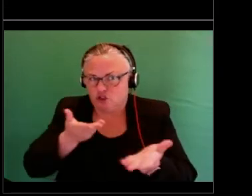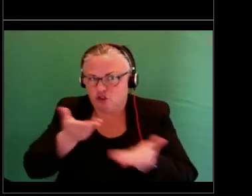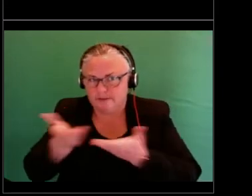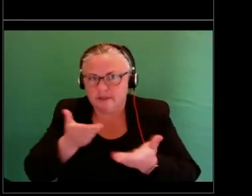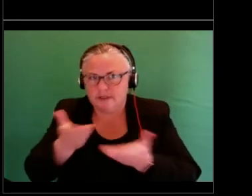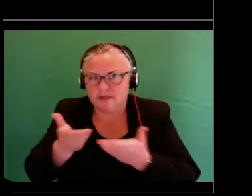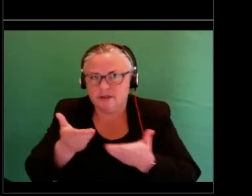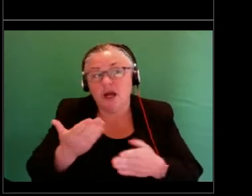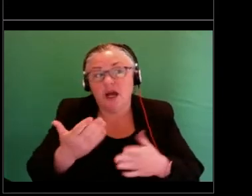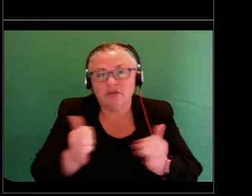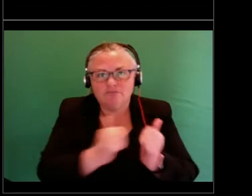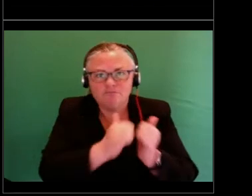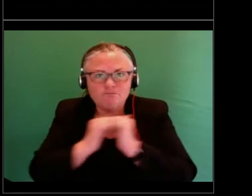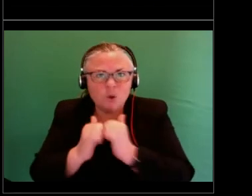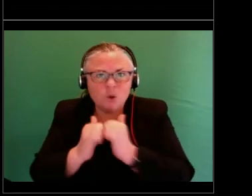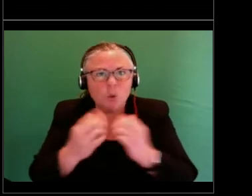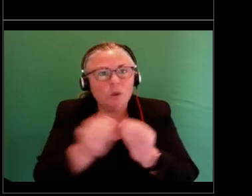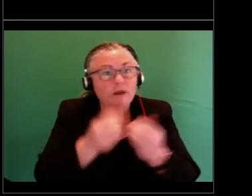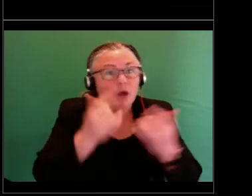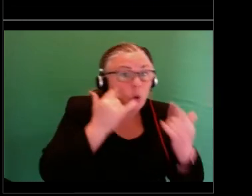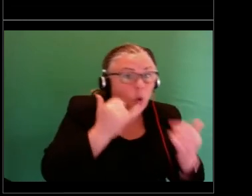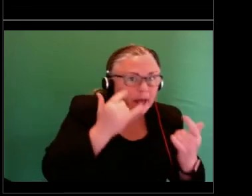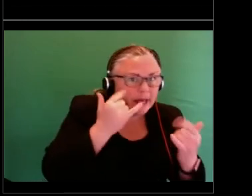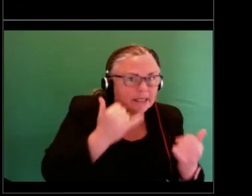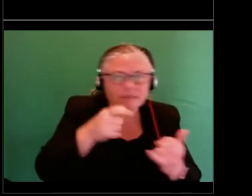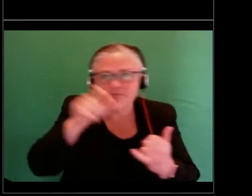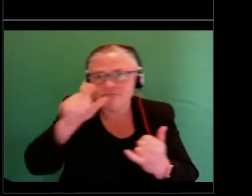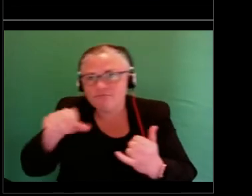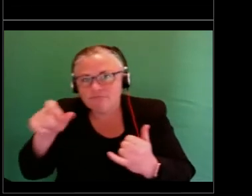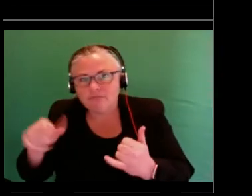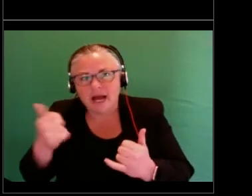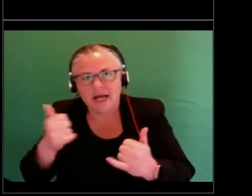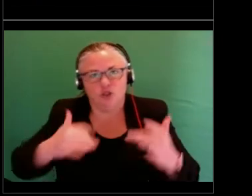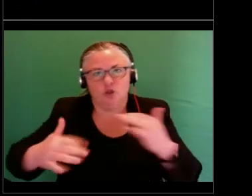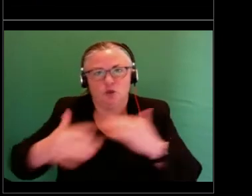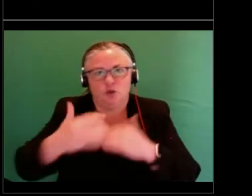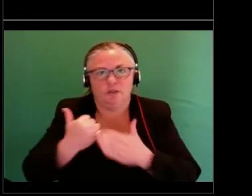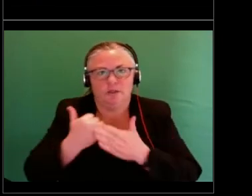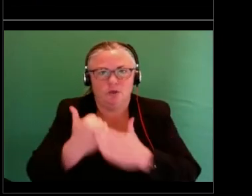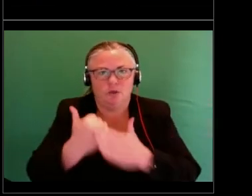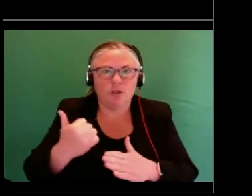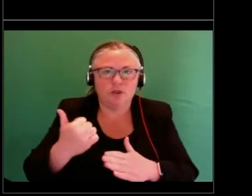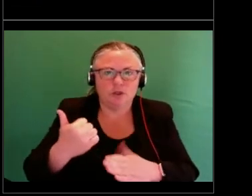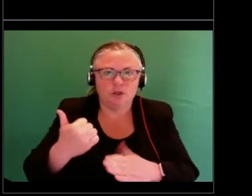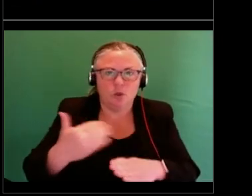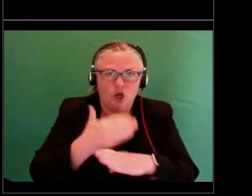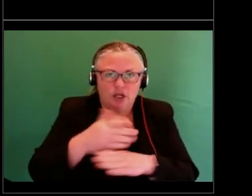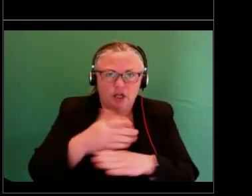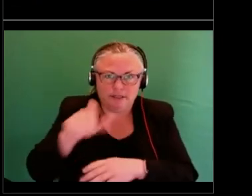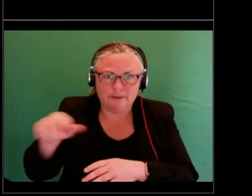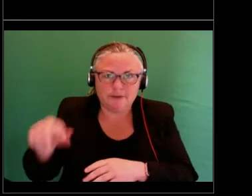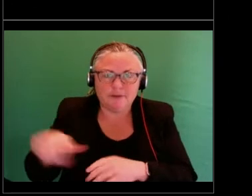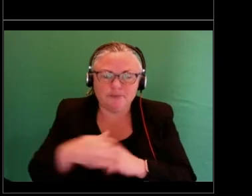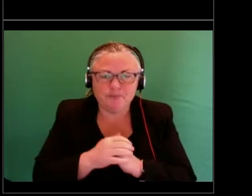safe to call, if it is not safe to call, we can workshop around safety. There's one last poll.